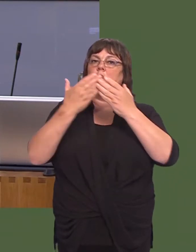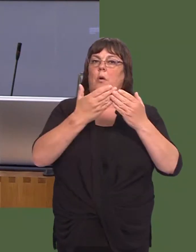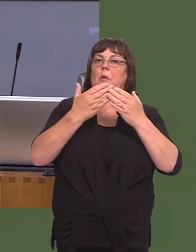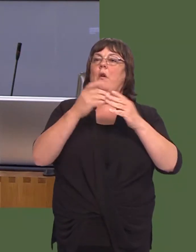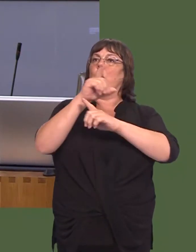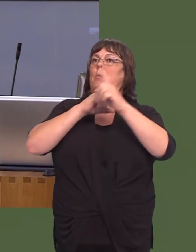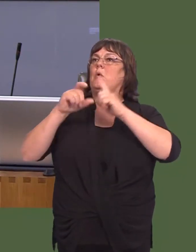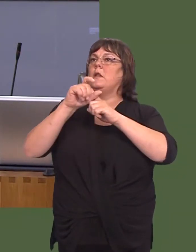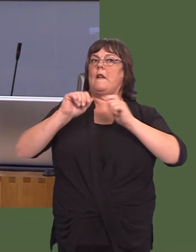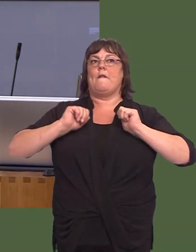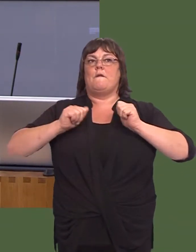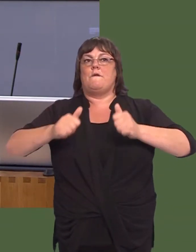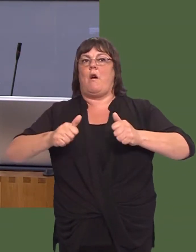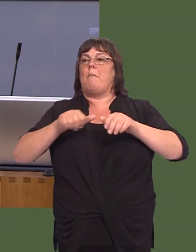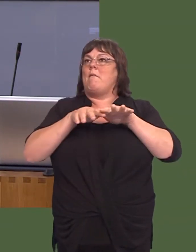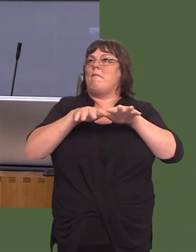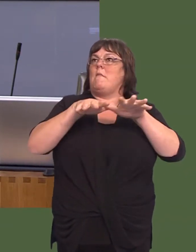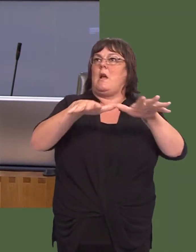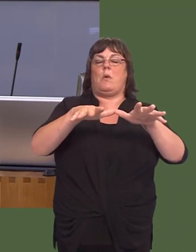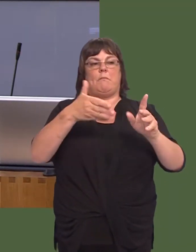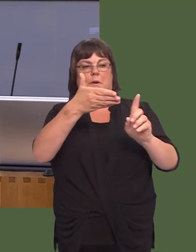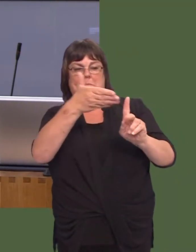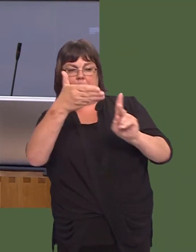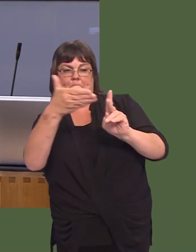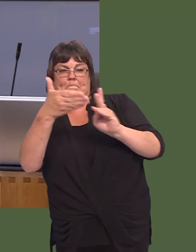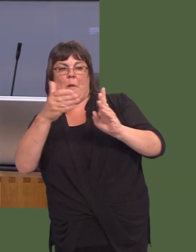Farming Community Network has noted a number of concerns about the impact of dementia in